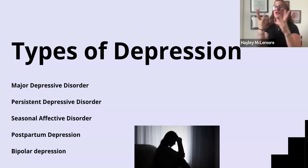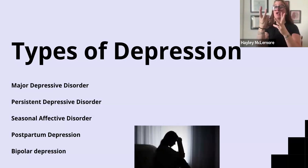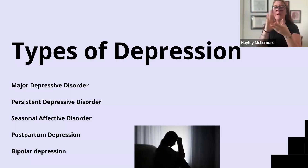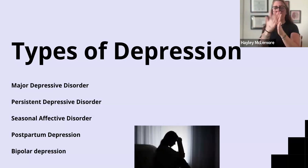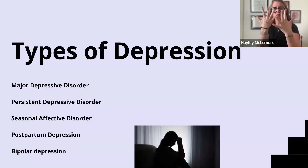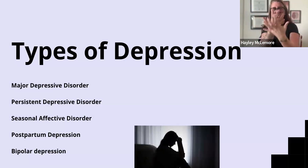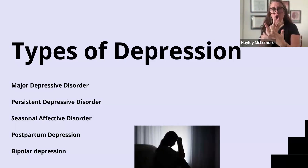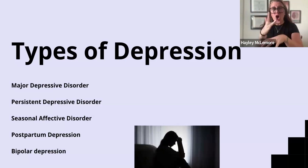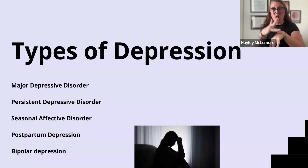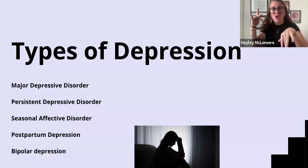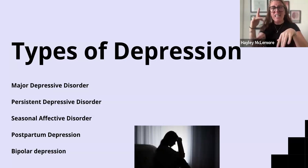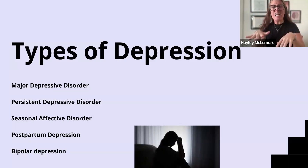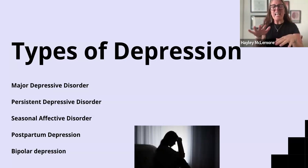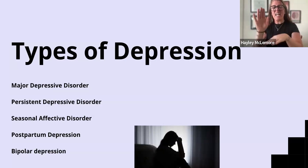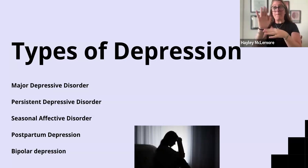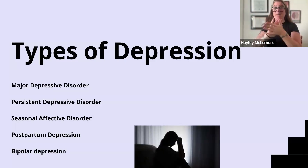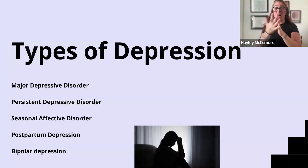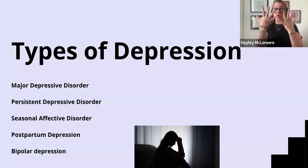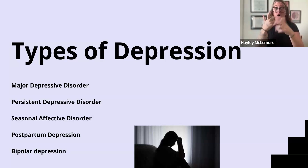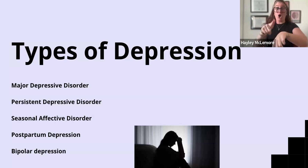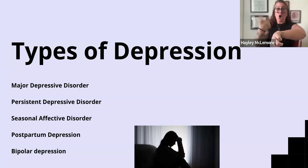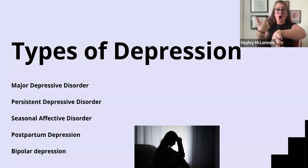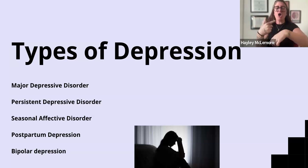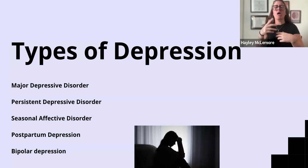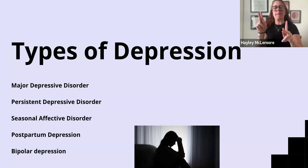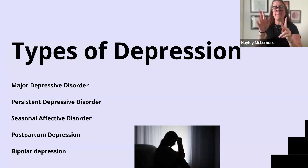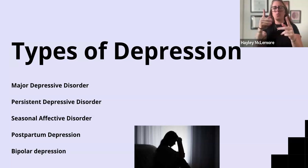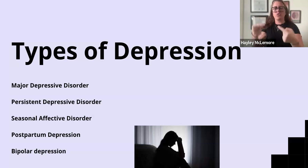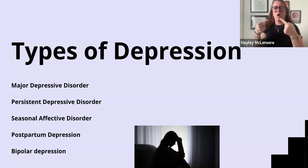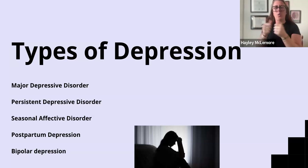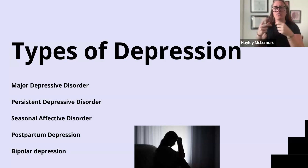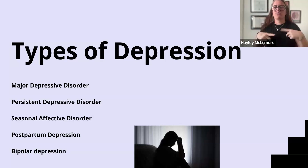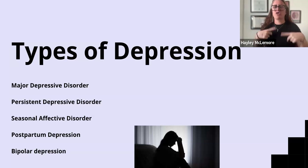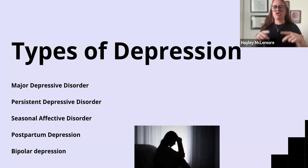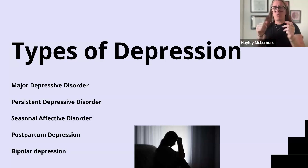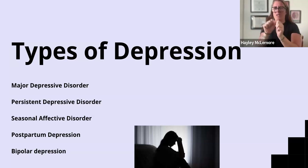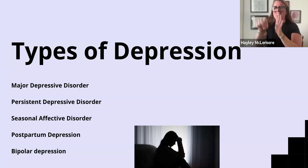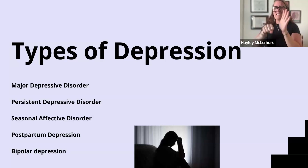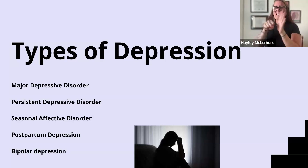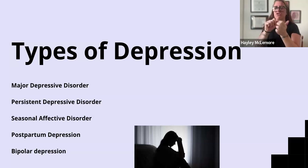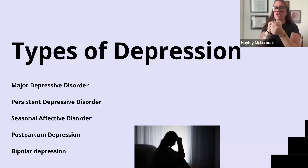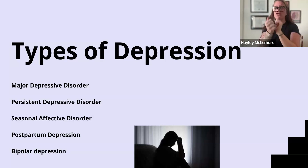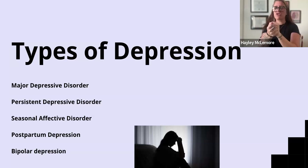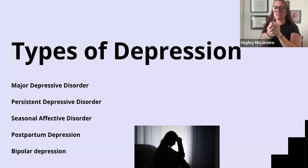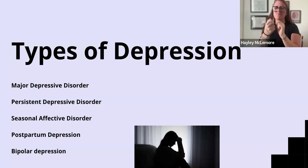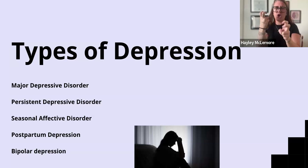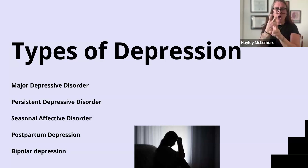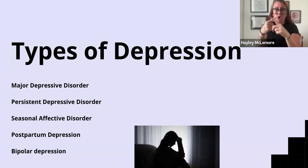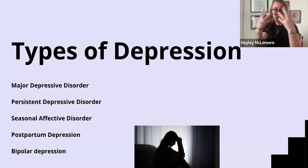impacts them around the winter months when it becomes dark earlier outside and we have less-- less sun and we live just with darkness longer.